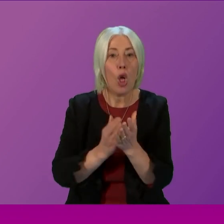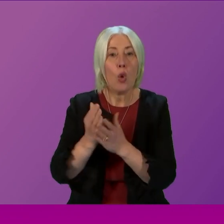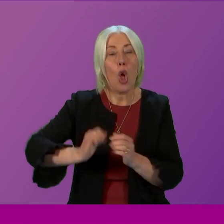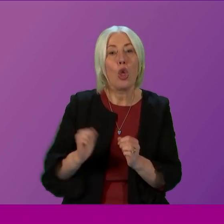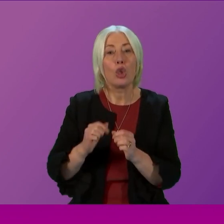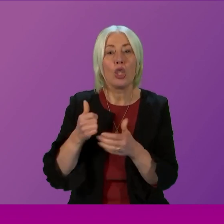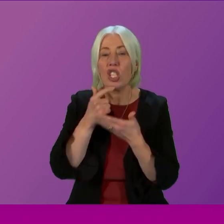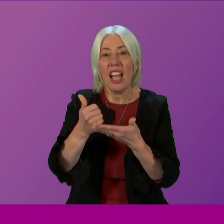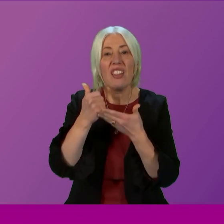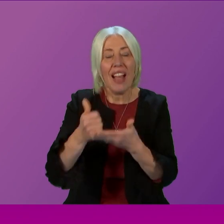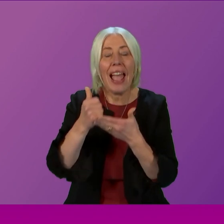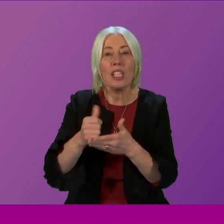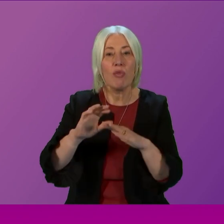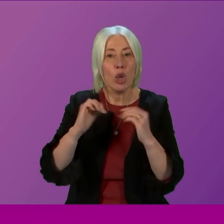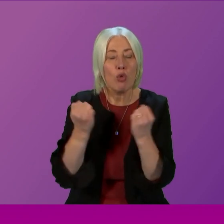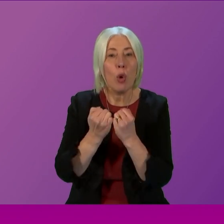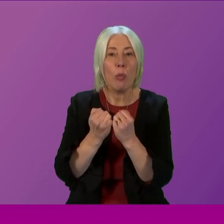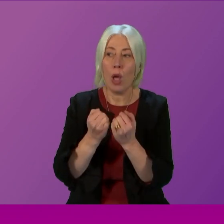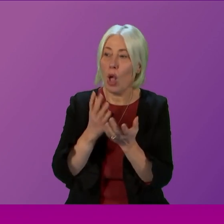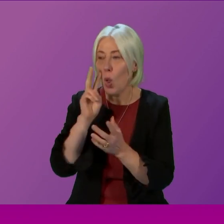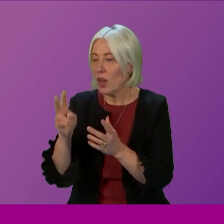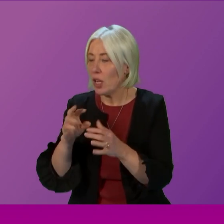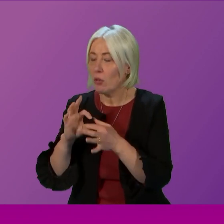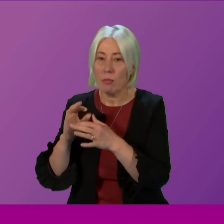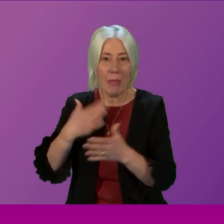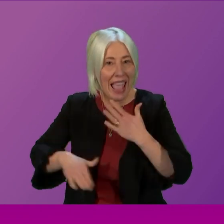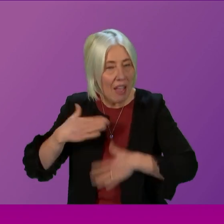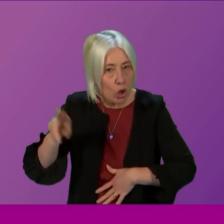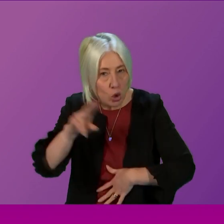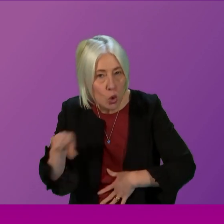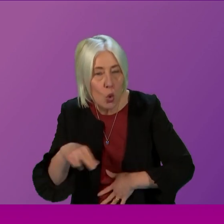on relationships and behaviour in schools, and to use the behaviour in Scottish schools research